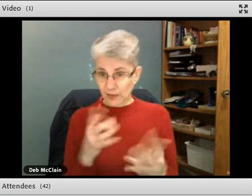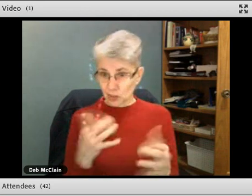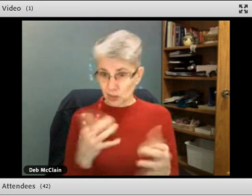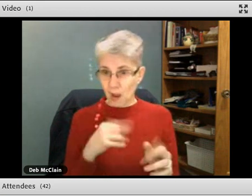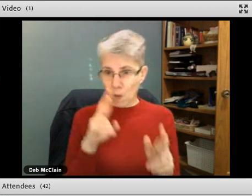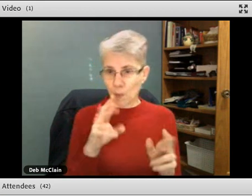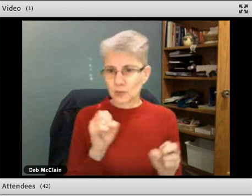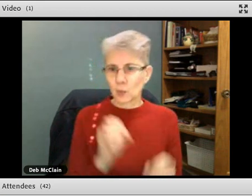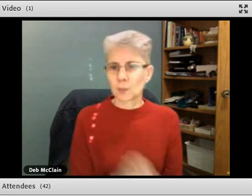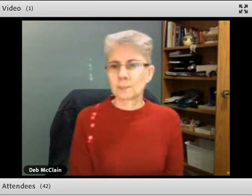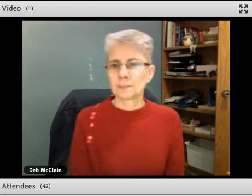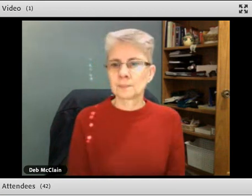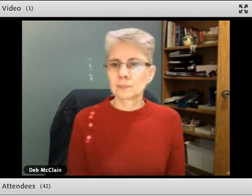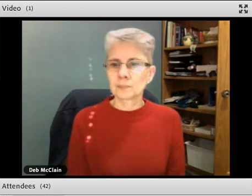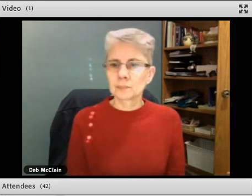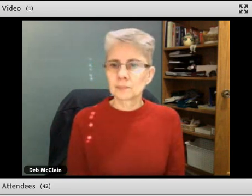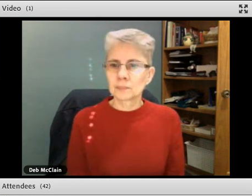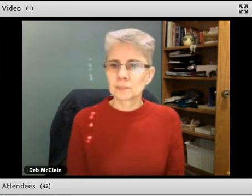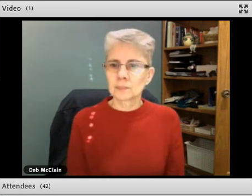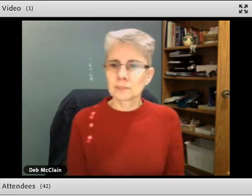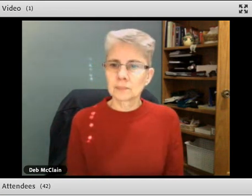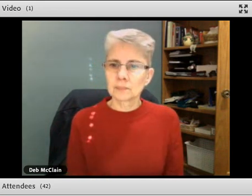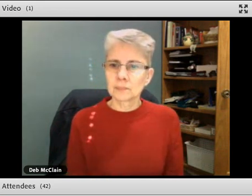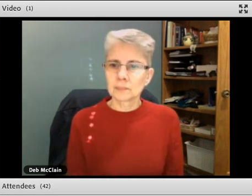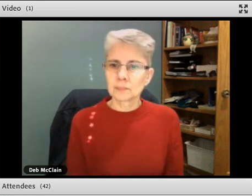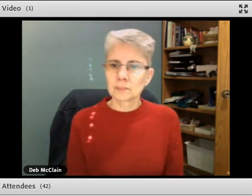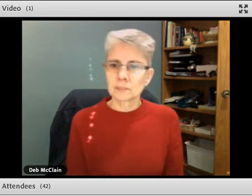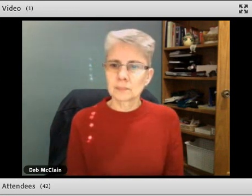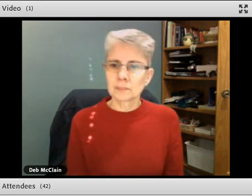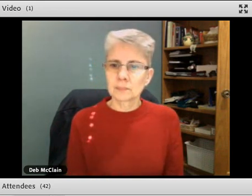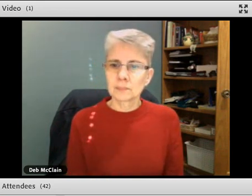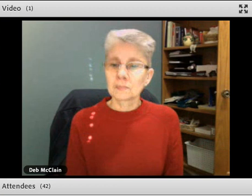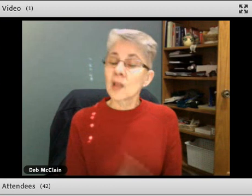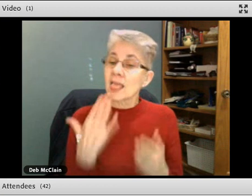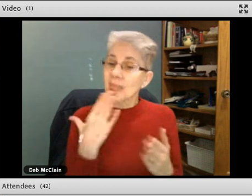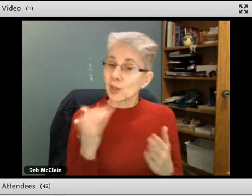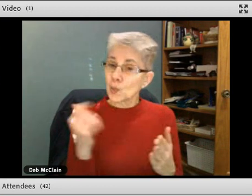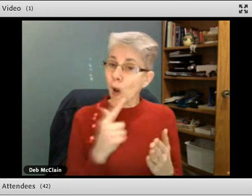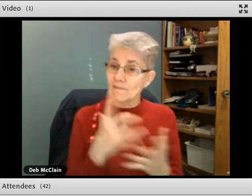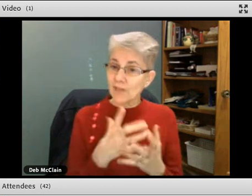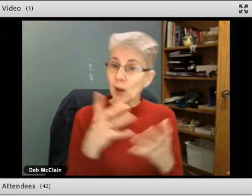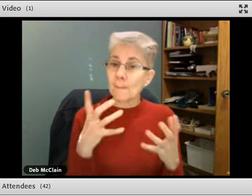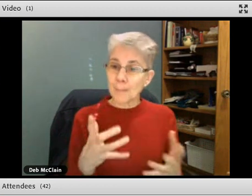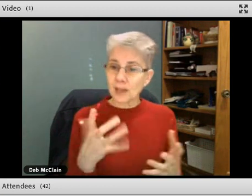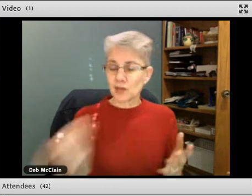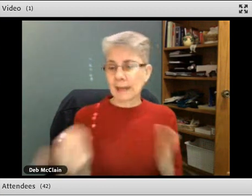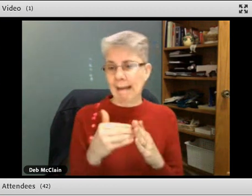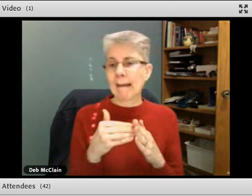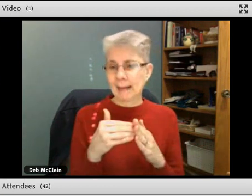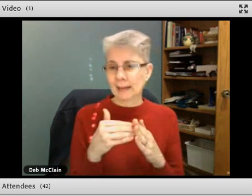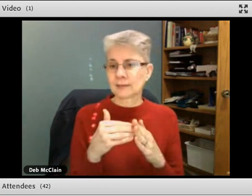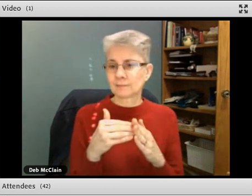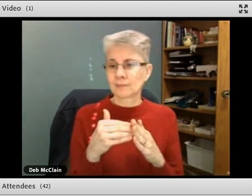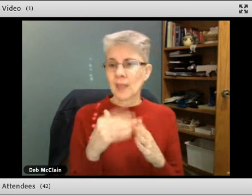Well, thank you all very much again. And feel free -- Let me see. I'm going to get back to my contact information here.